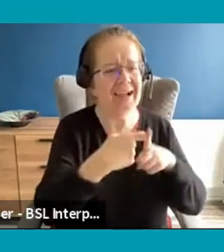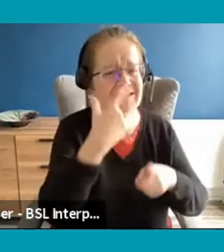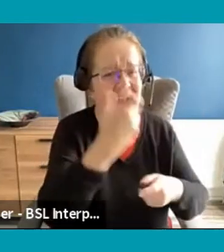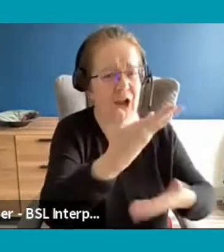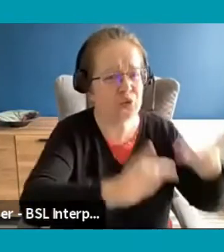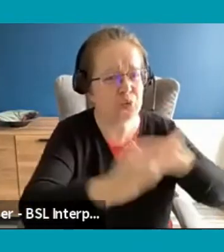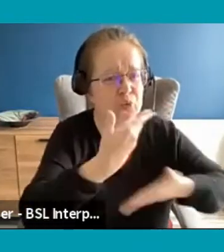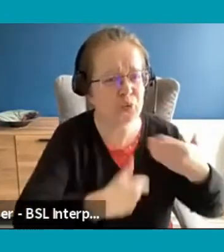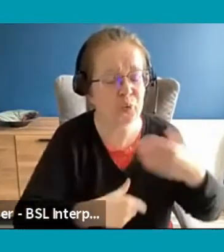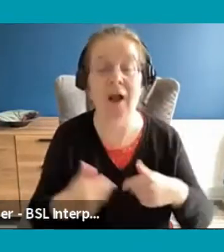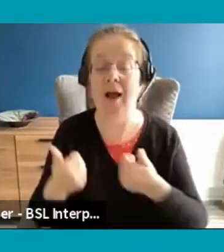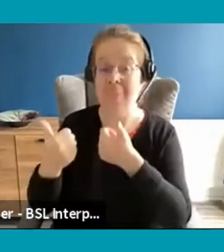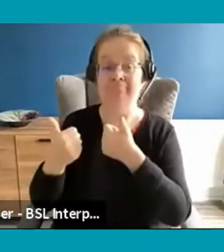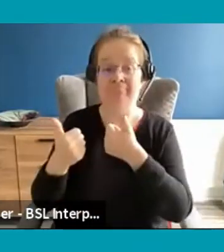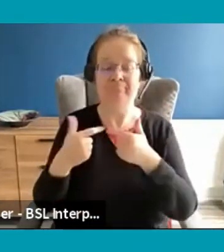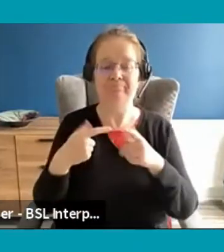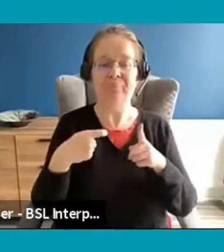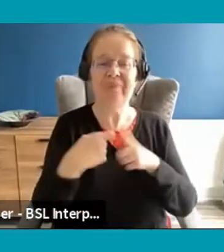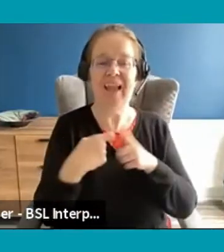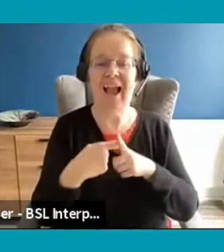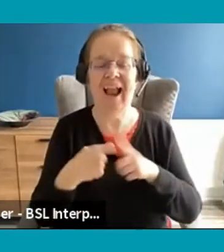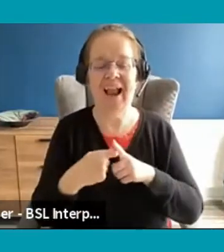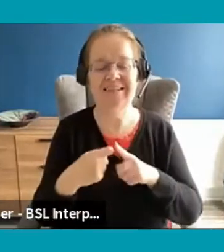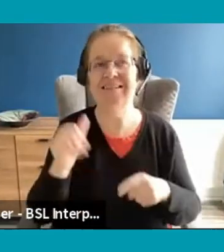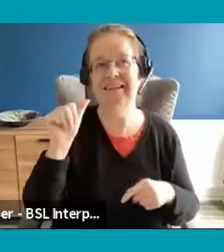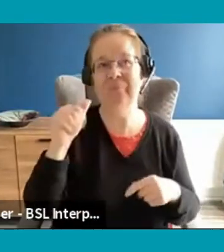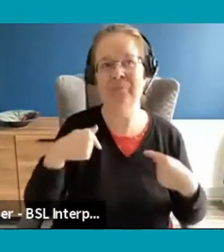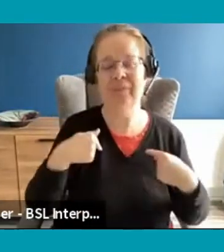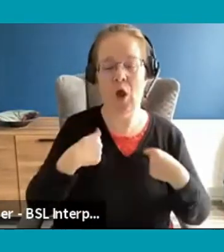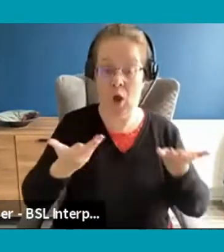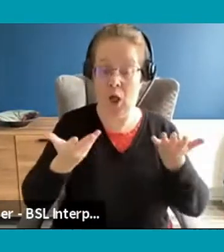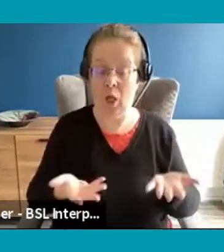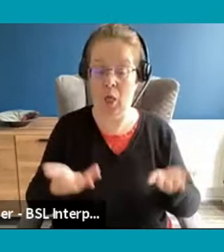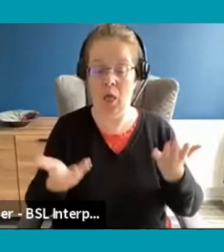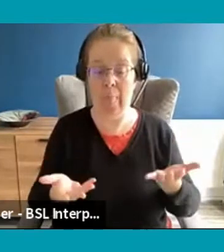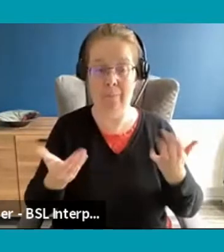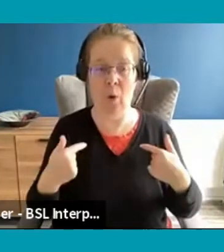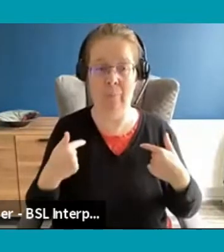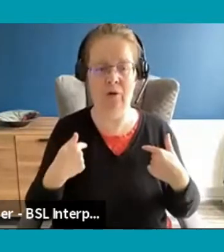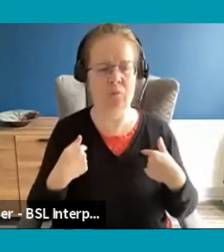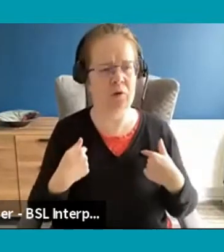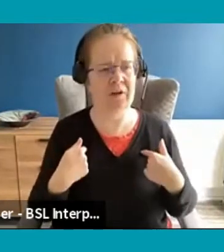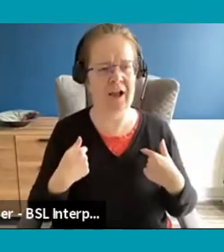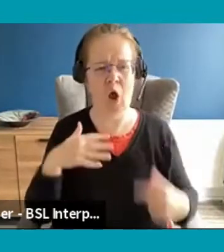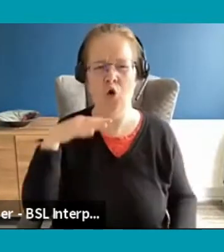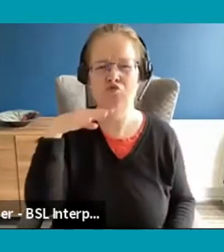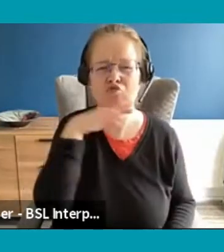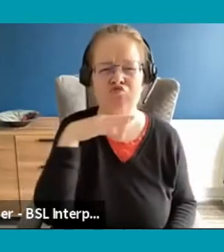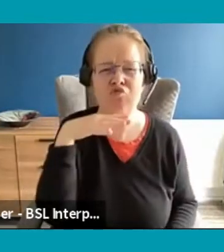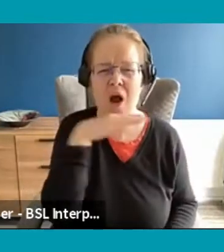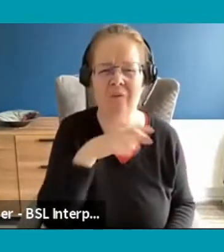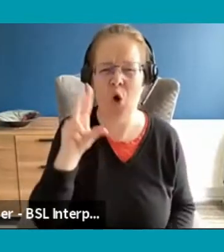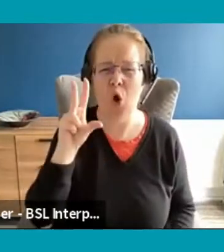Yeah, of course. So we have at the moment. Roughly about 12,000 people that are